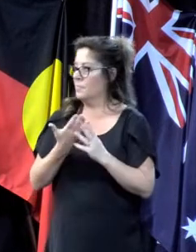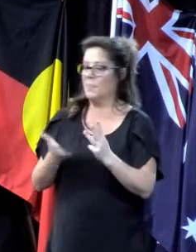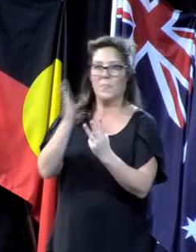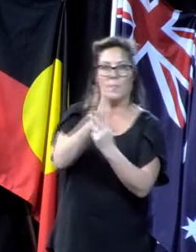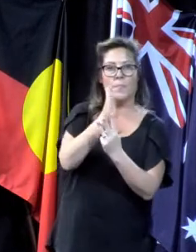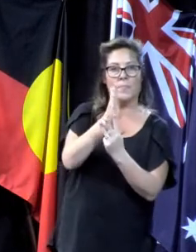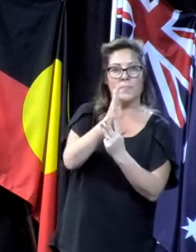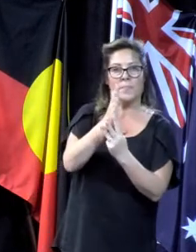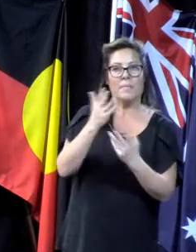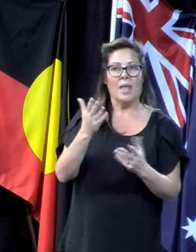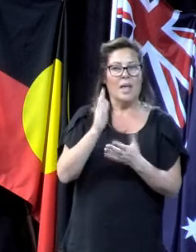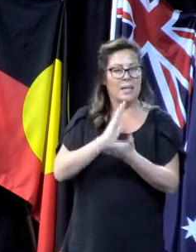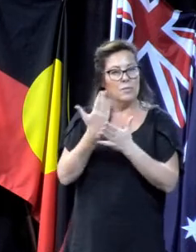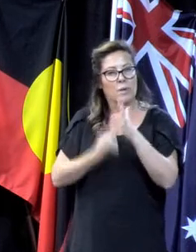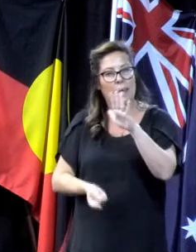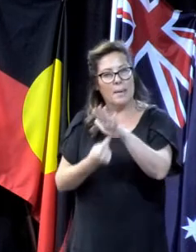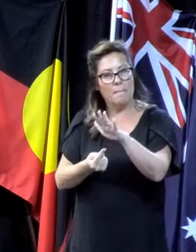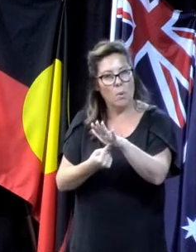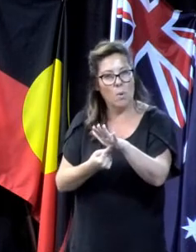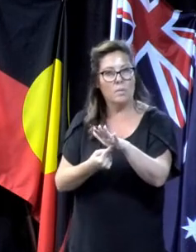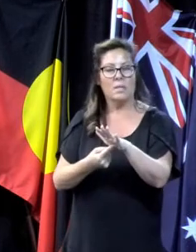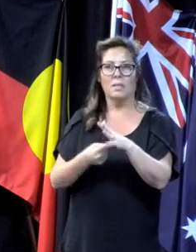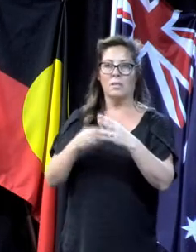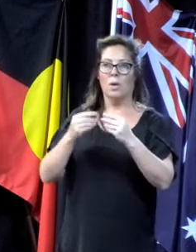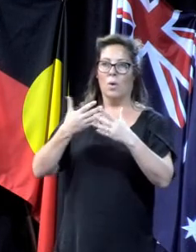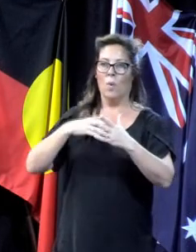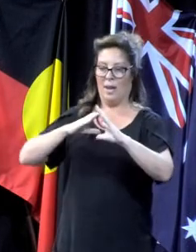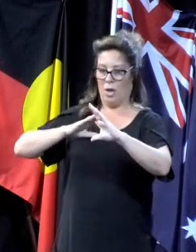where we need the communication channels between home and school widely open